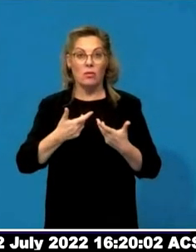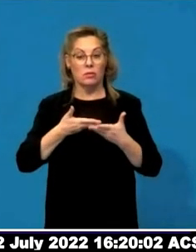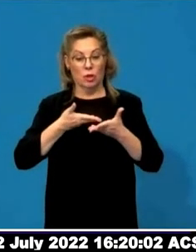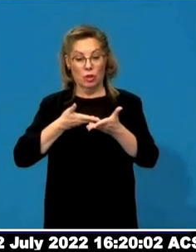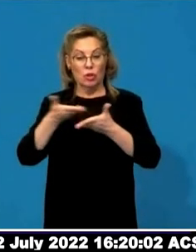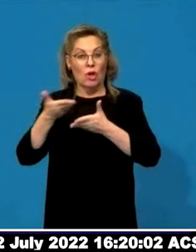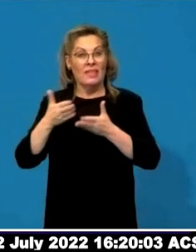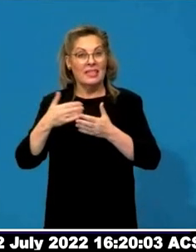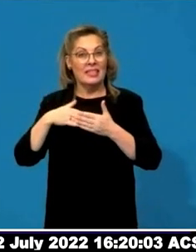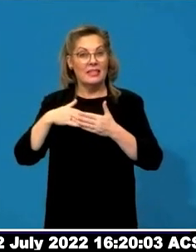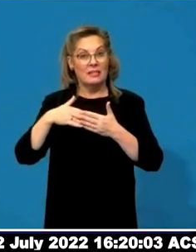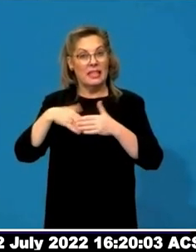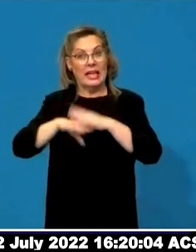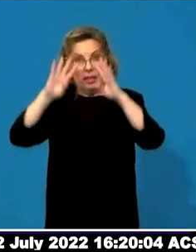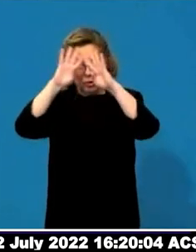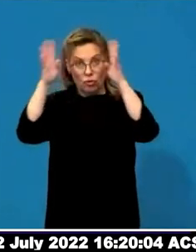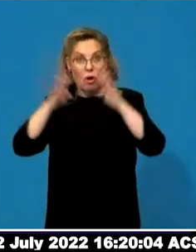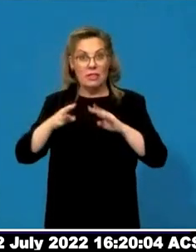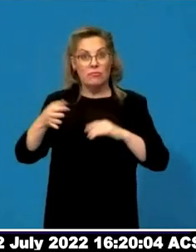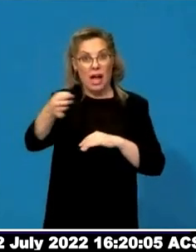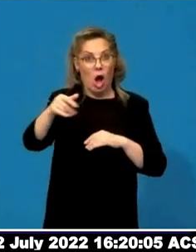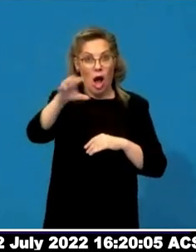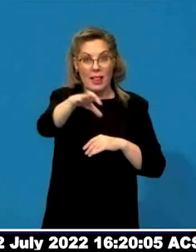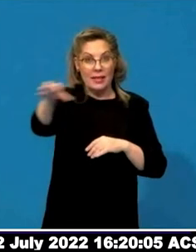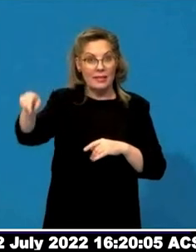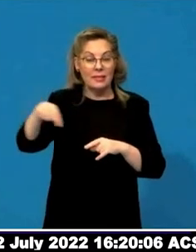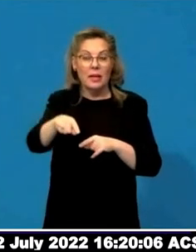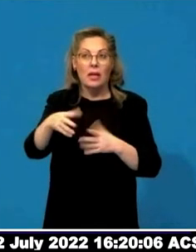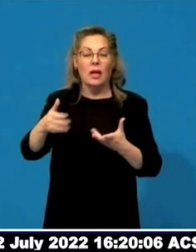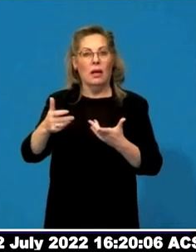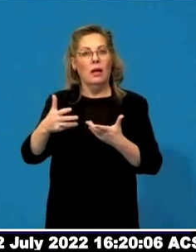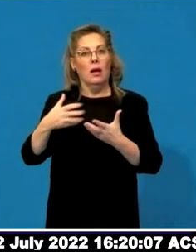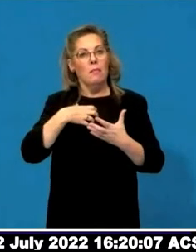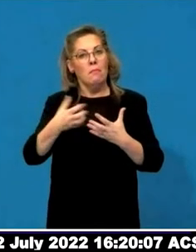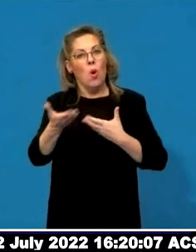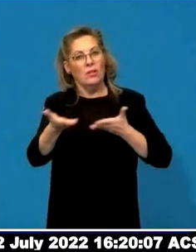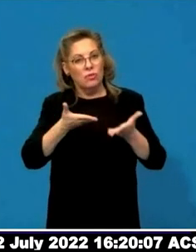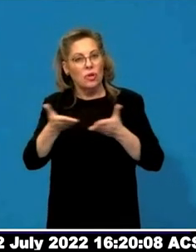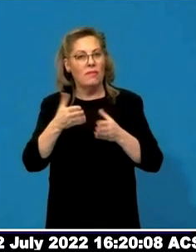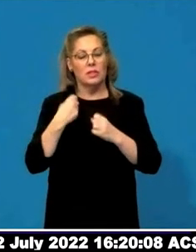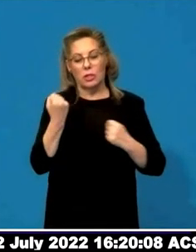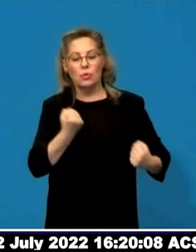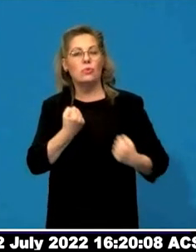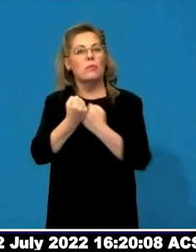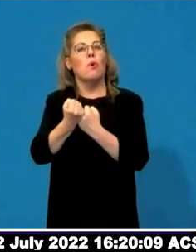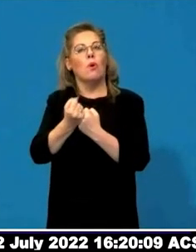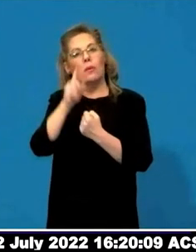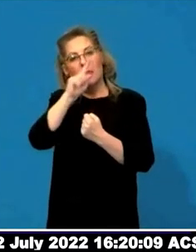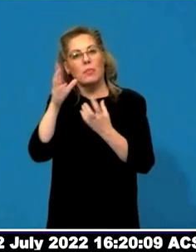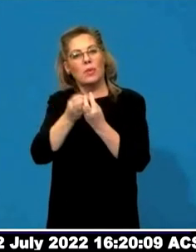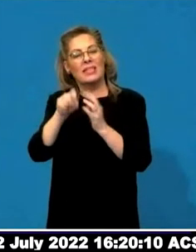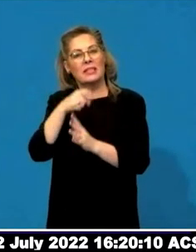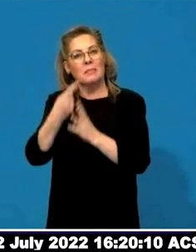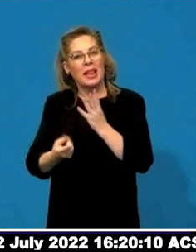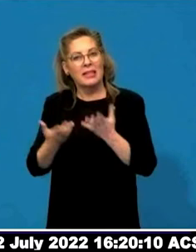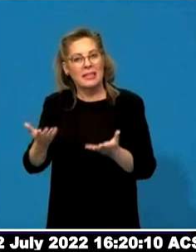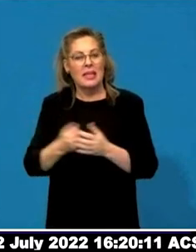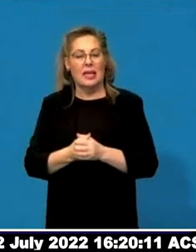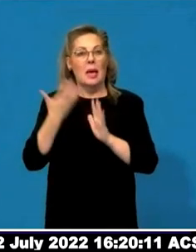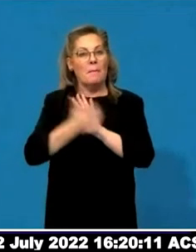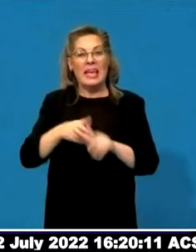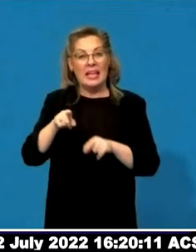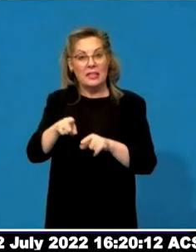so family don't have to relocate down to Cairns.